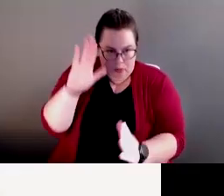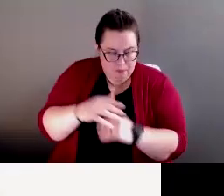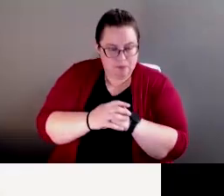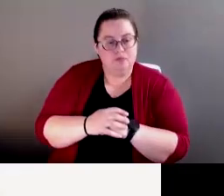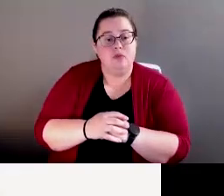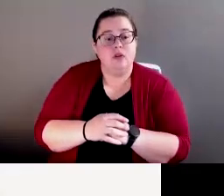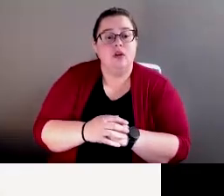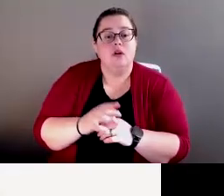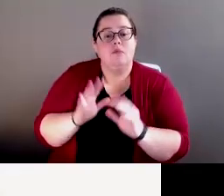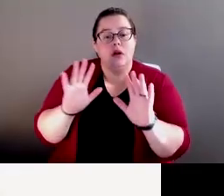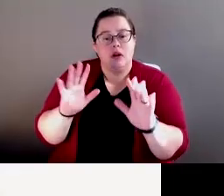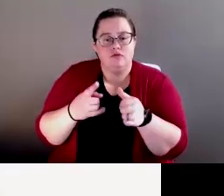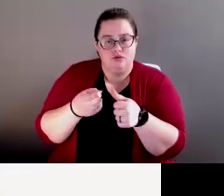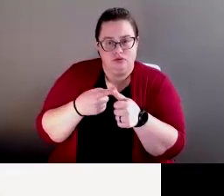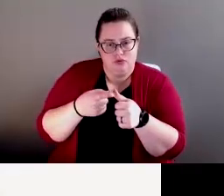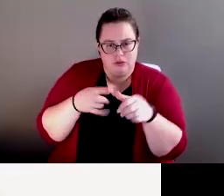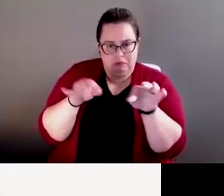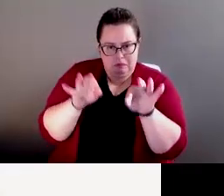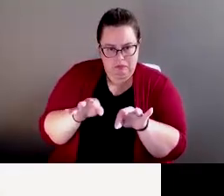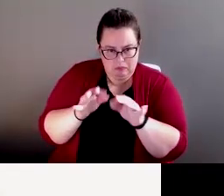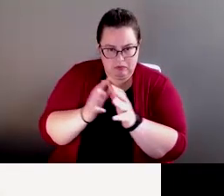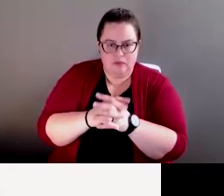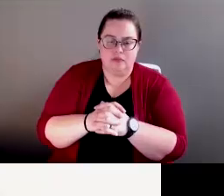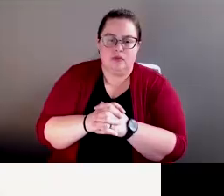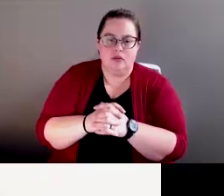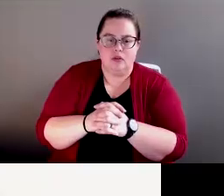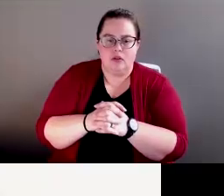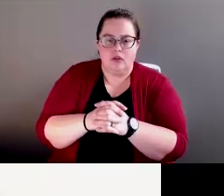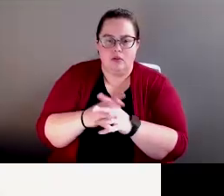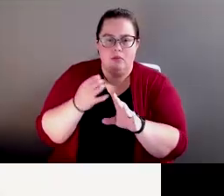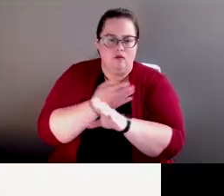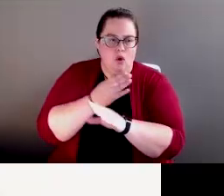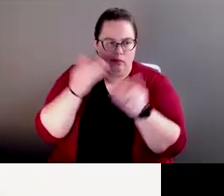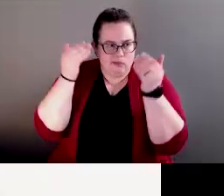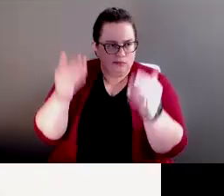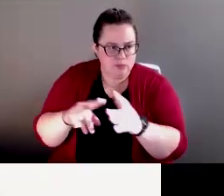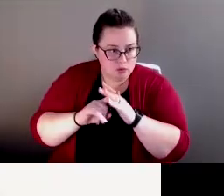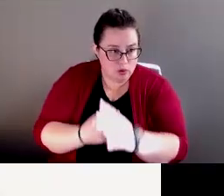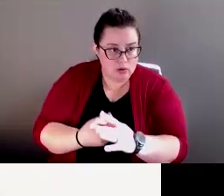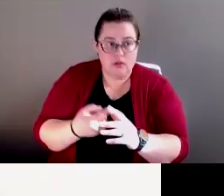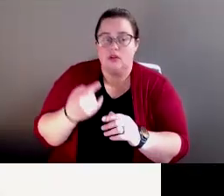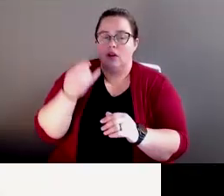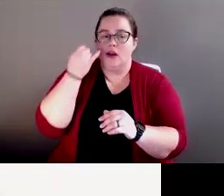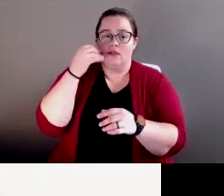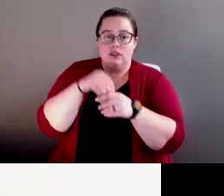but just some housekeeping items, to take care of. Before we get started, if you are in your office watching this